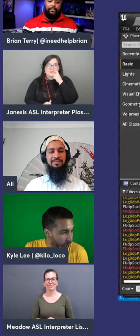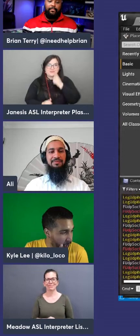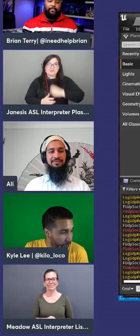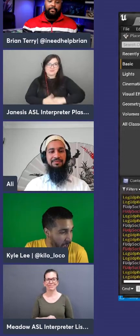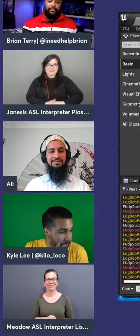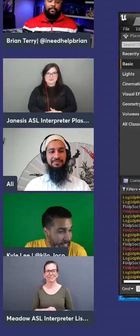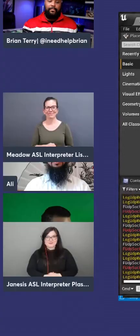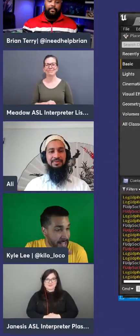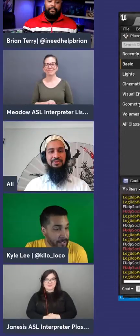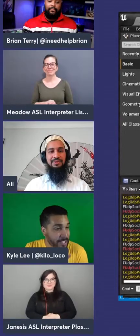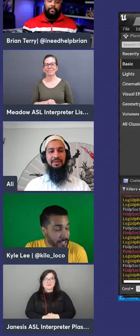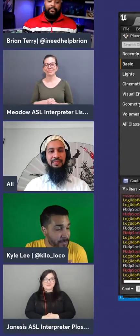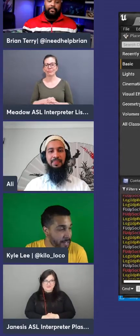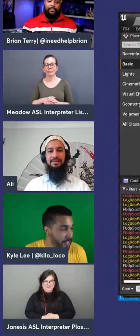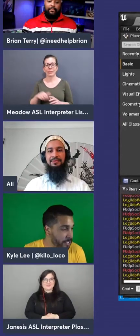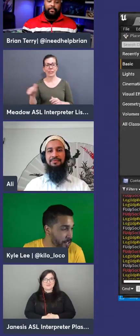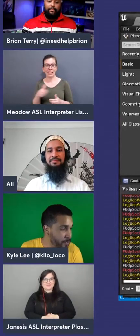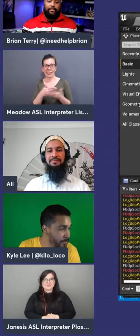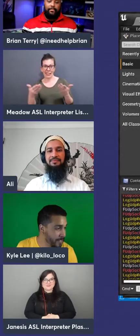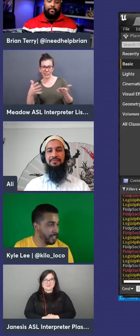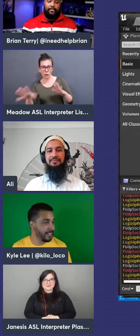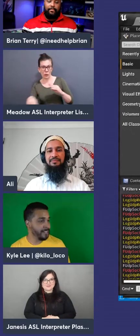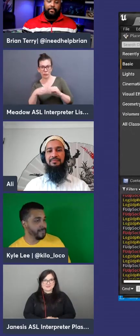Anything else that you wanted to show to us, Ali?